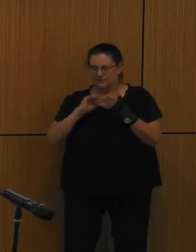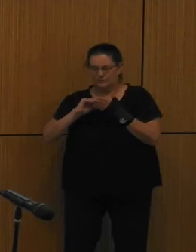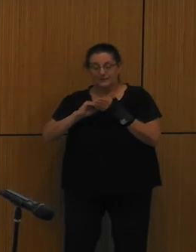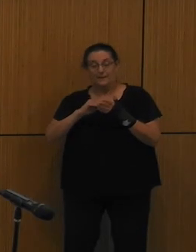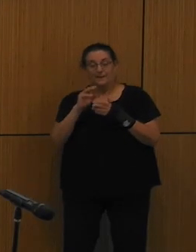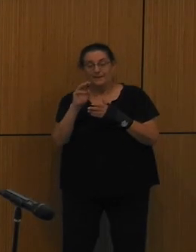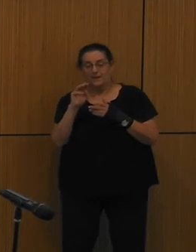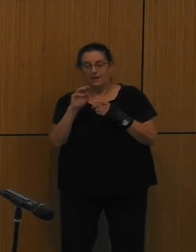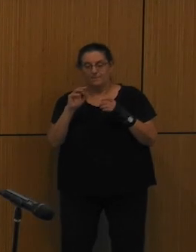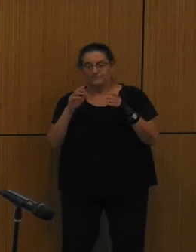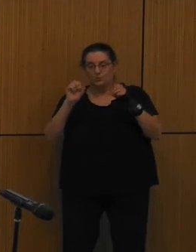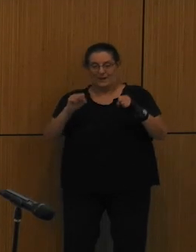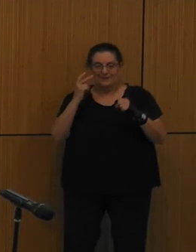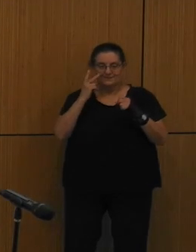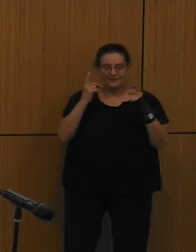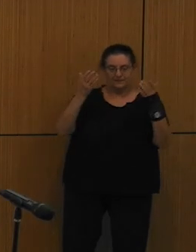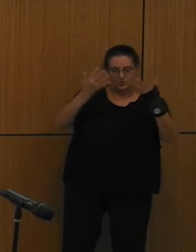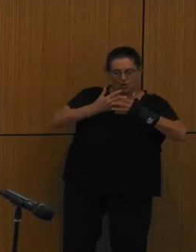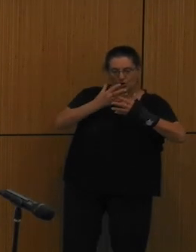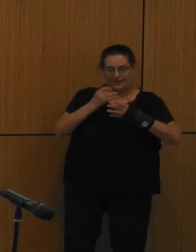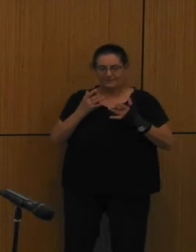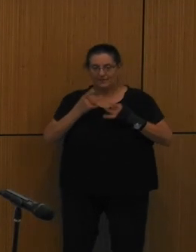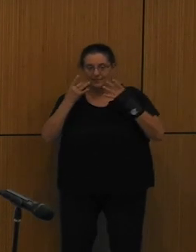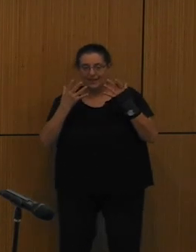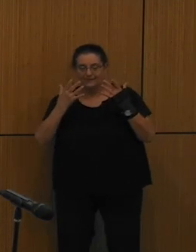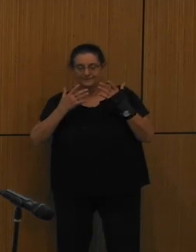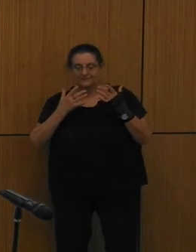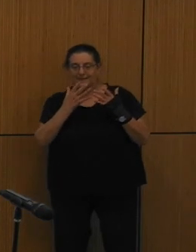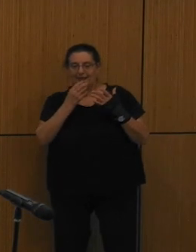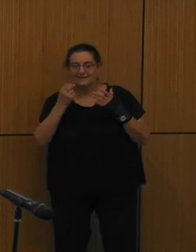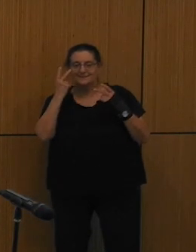And you can use that information to identify, different minerals.